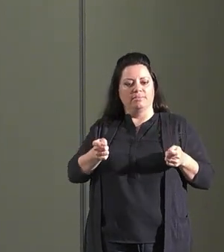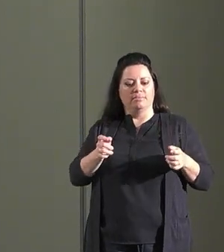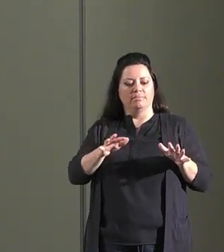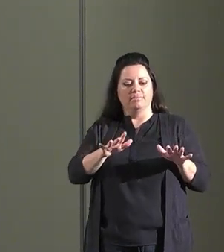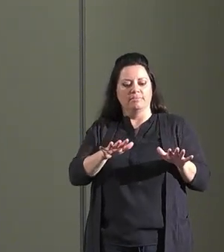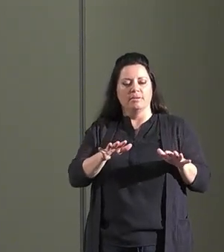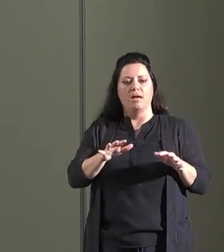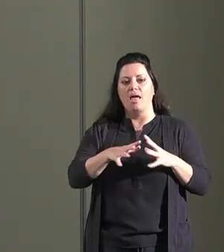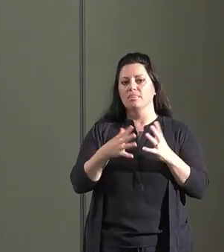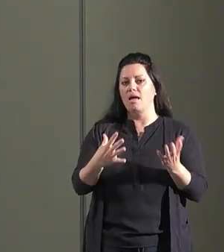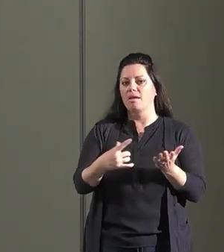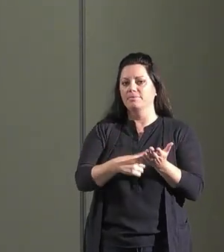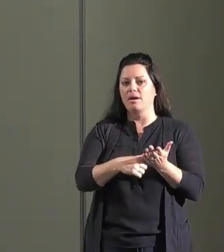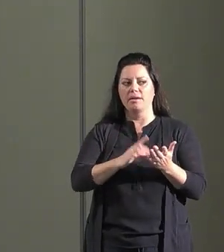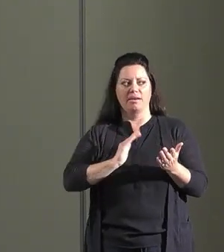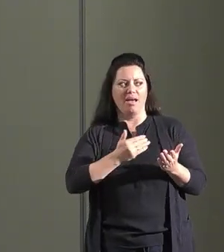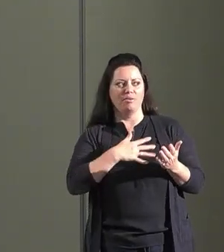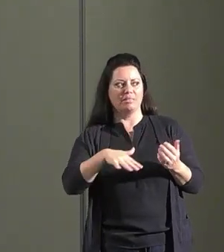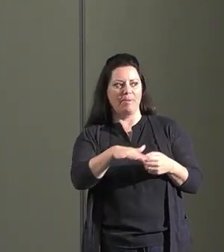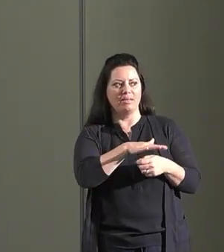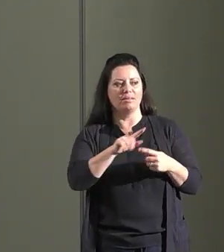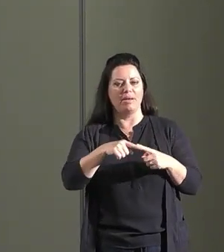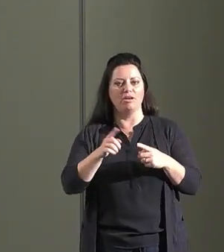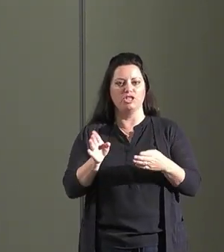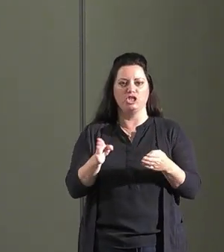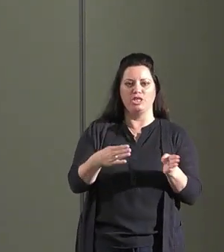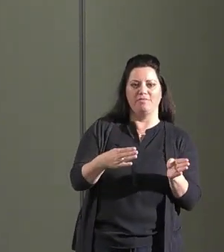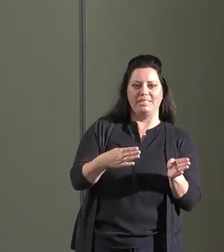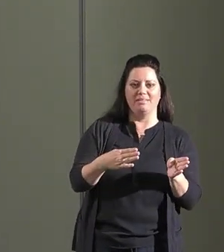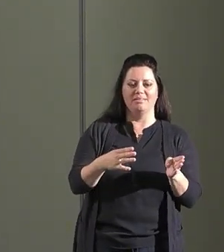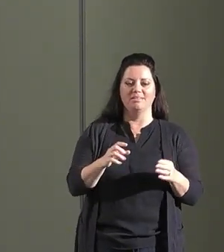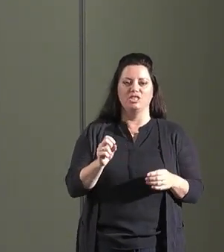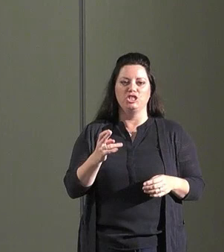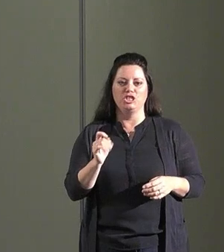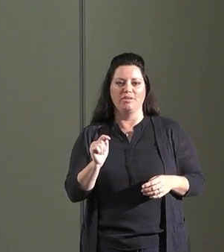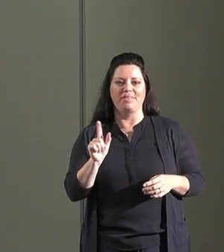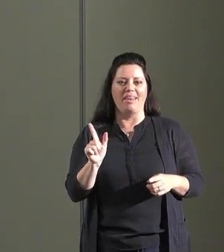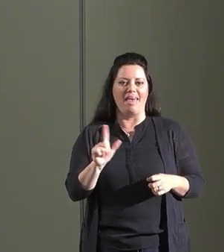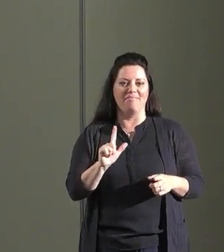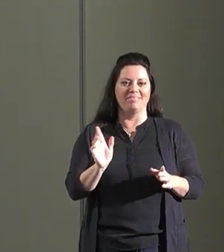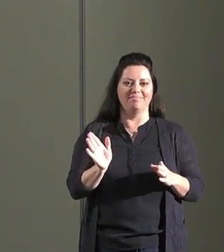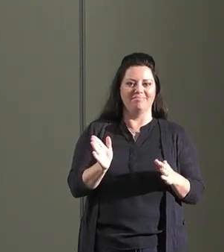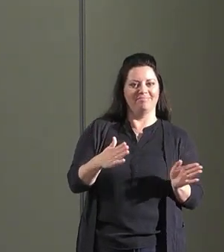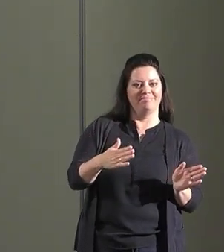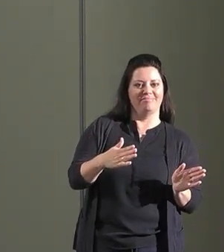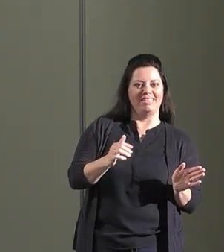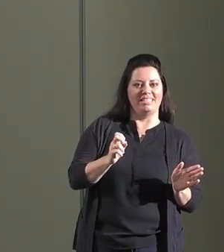of talk in our space in particular about shifting accessibility left. Moving accessibility out of QA